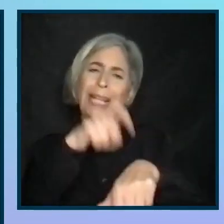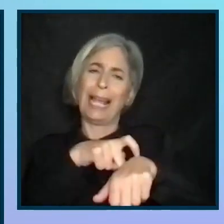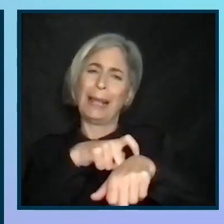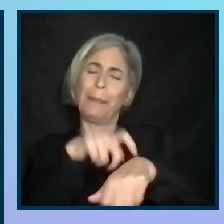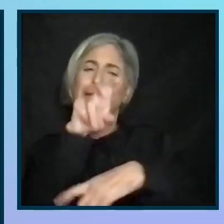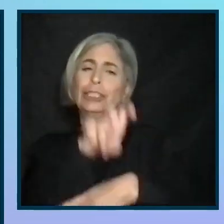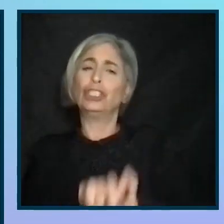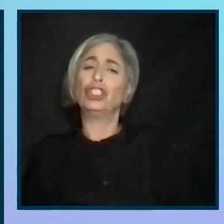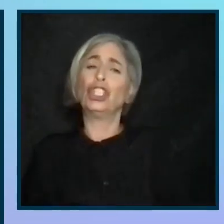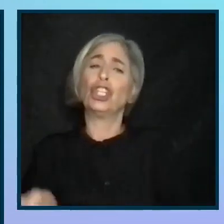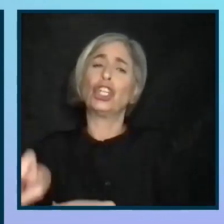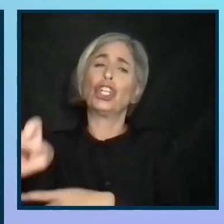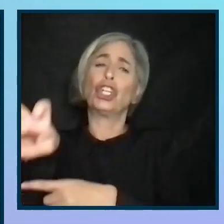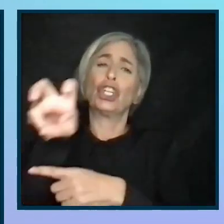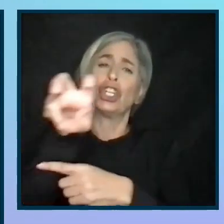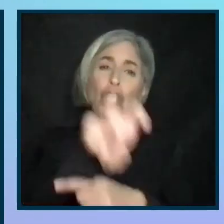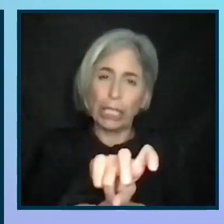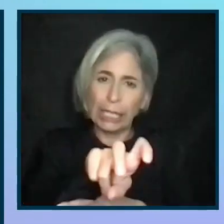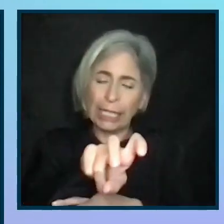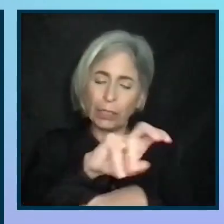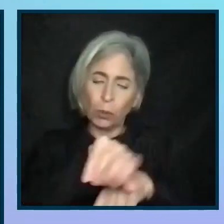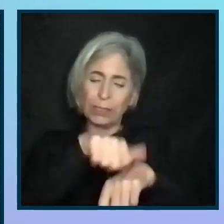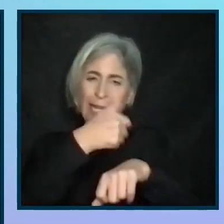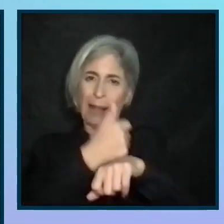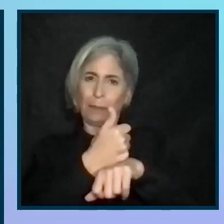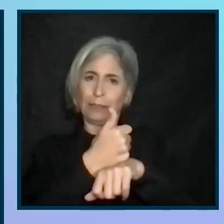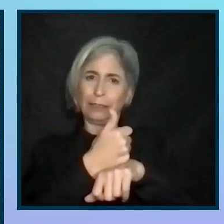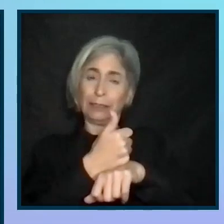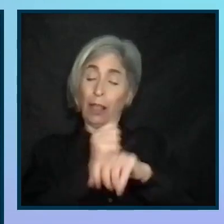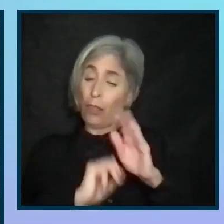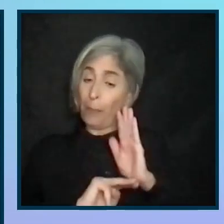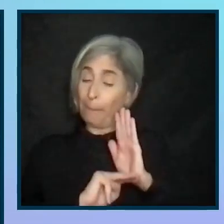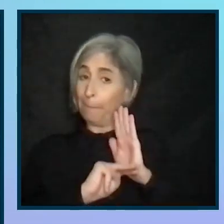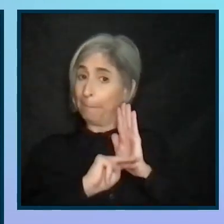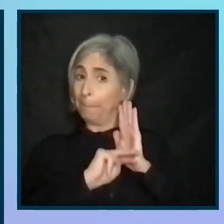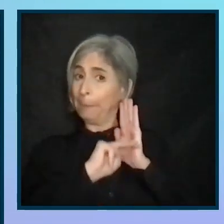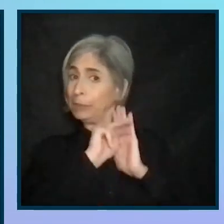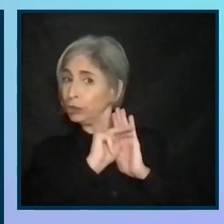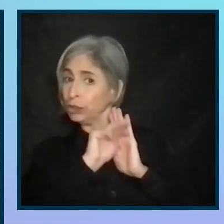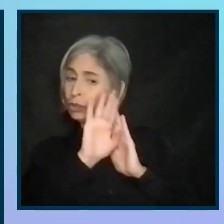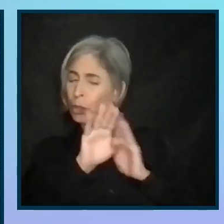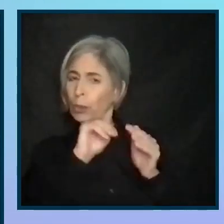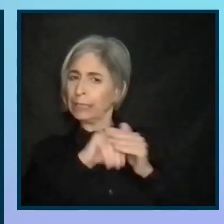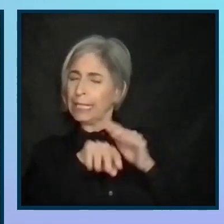All of this takes time to establish, to really mature your accessibility program,